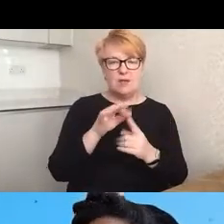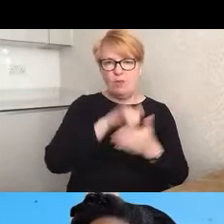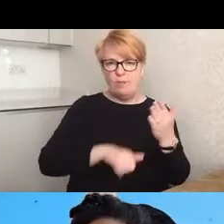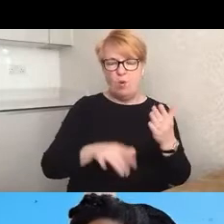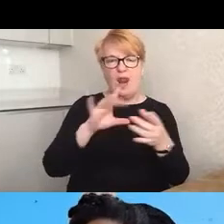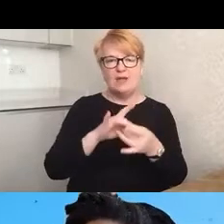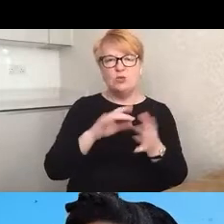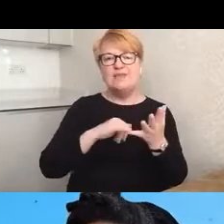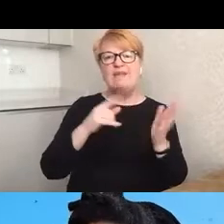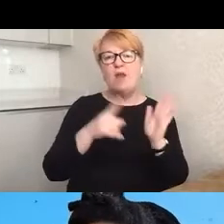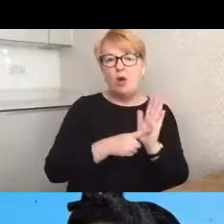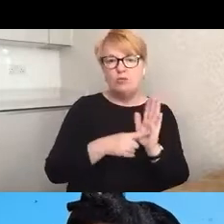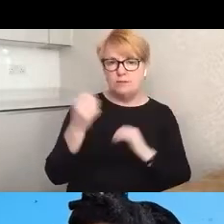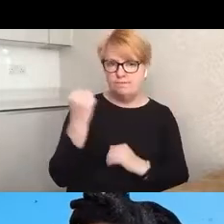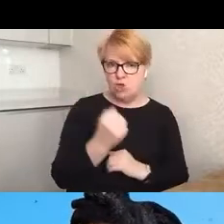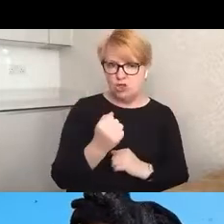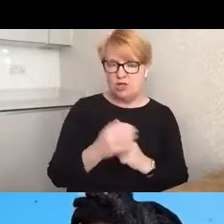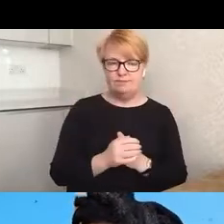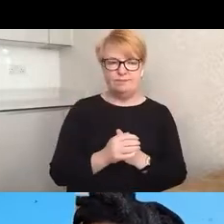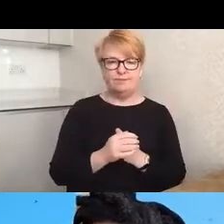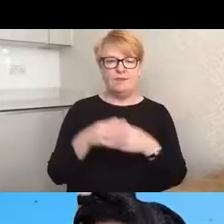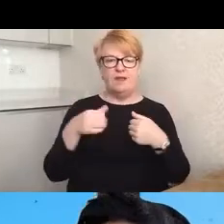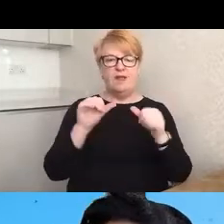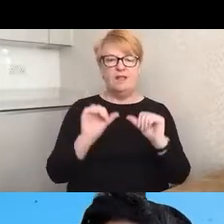2011 saw the Riots Communities and Victims Panel.